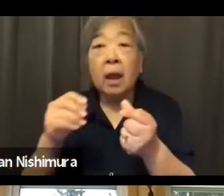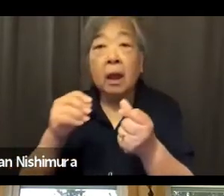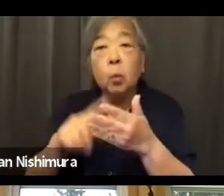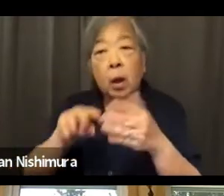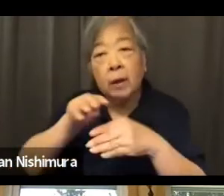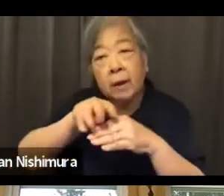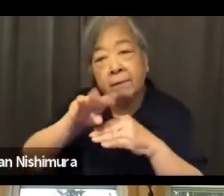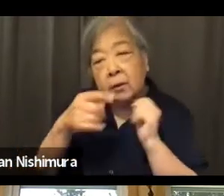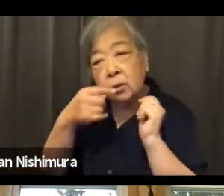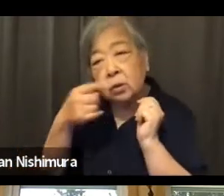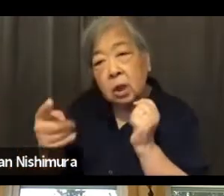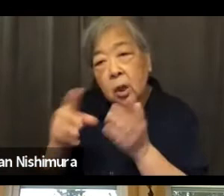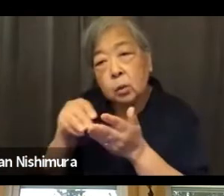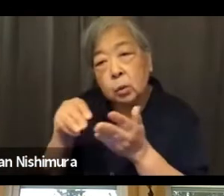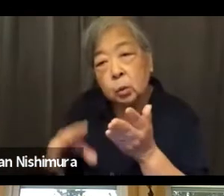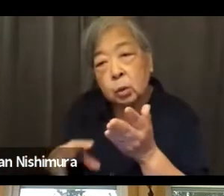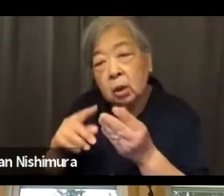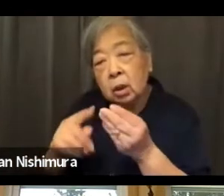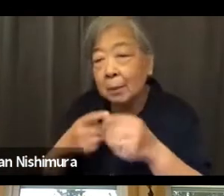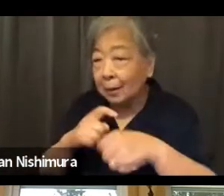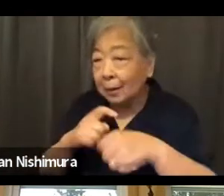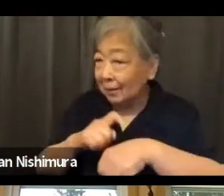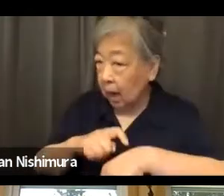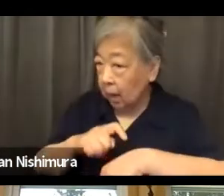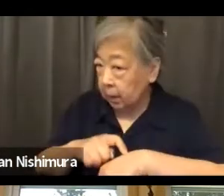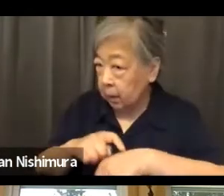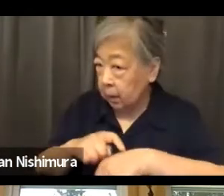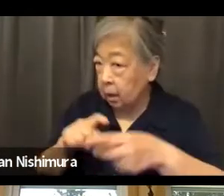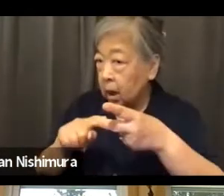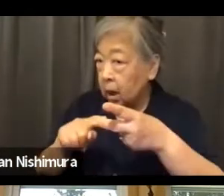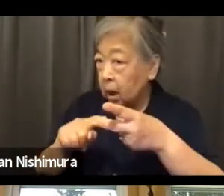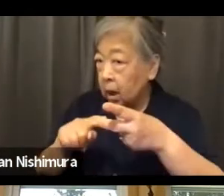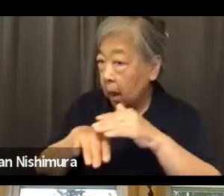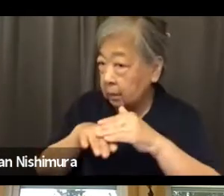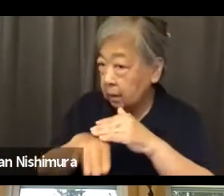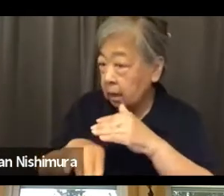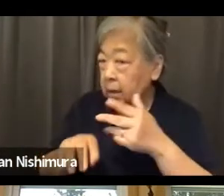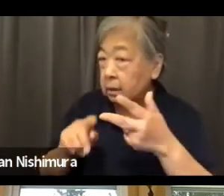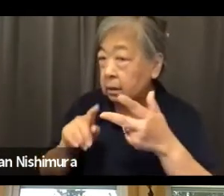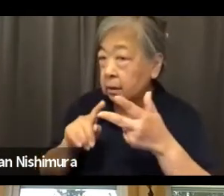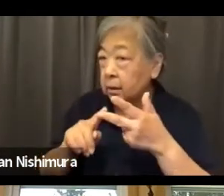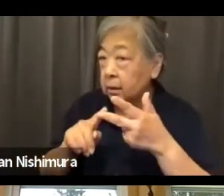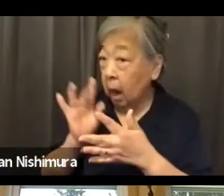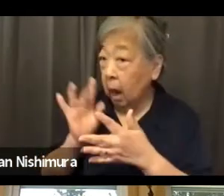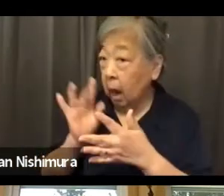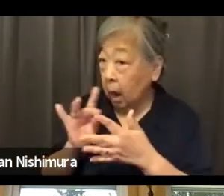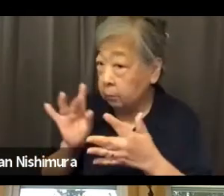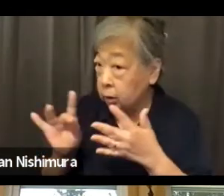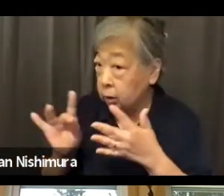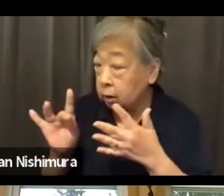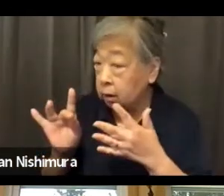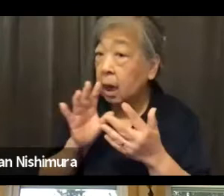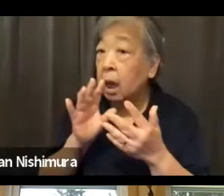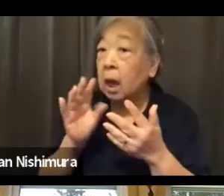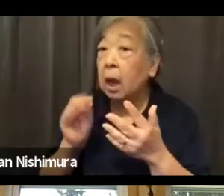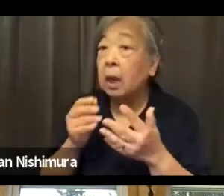regarding timing, access, options, and process.